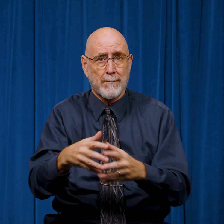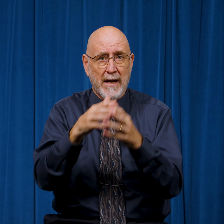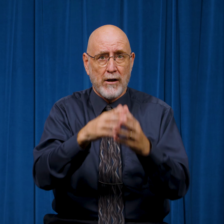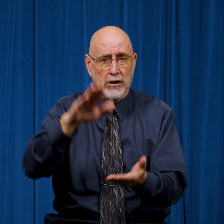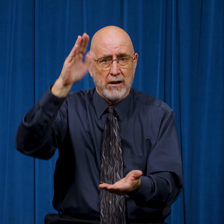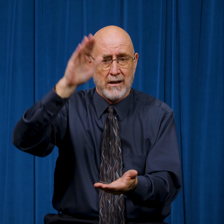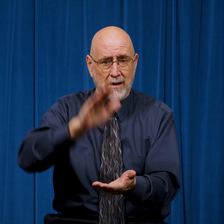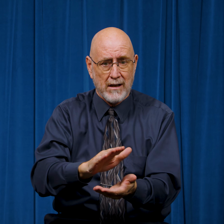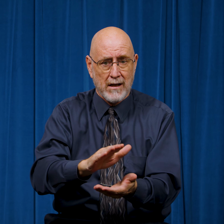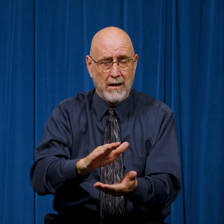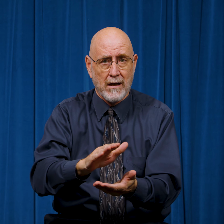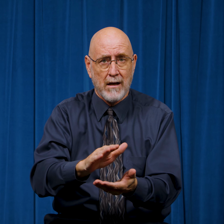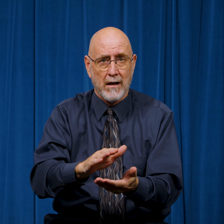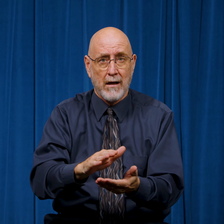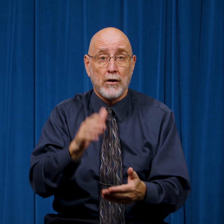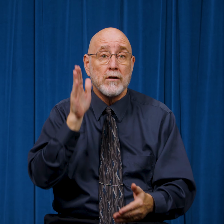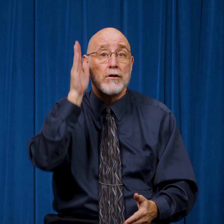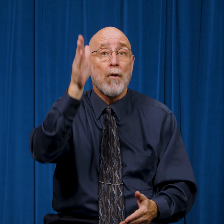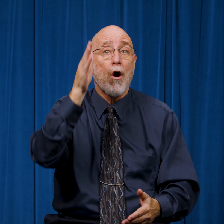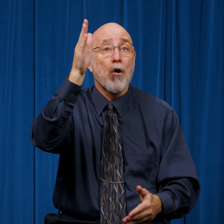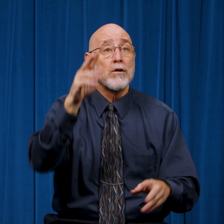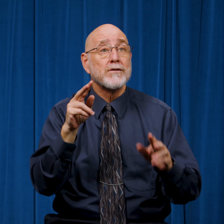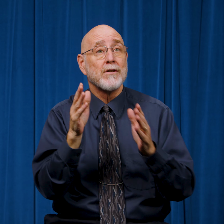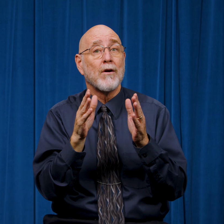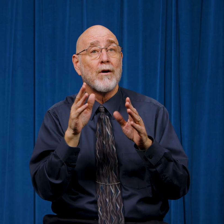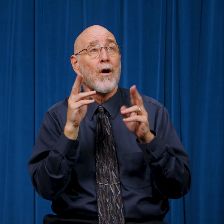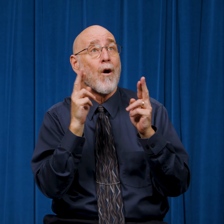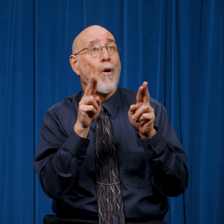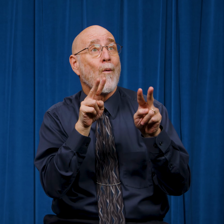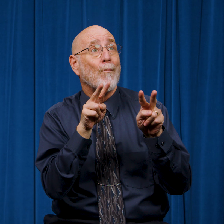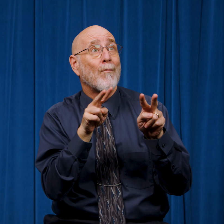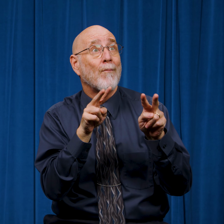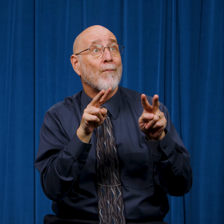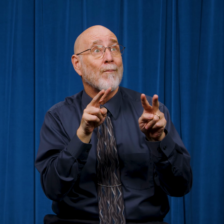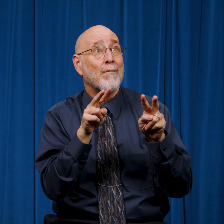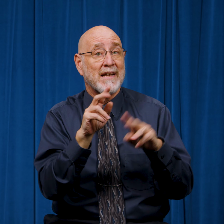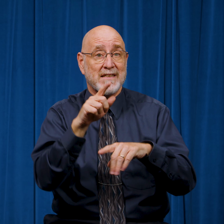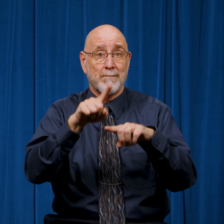the hope of tomorrow, well, it simply rests with you.